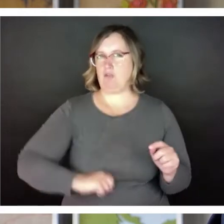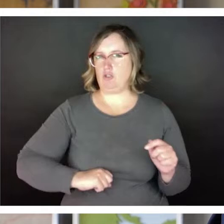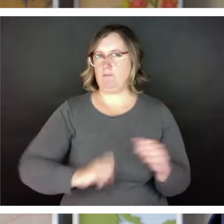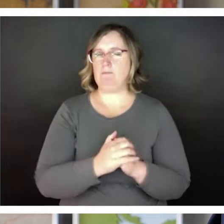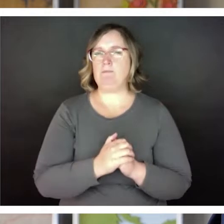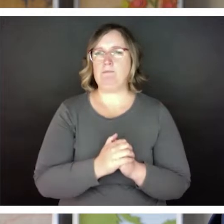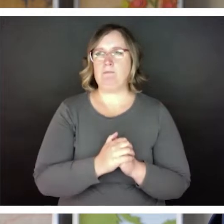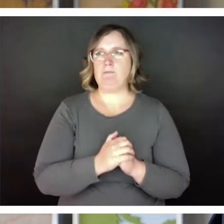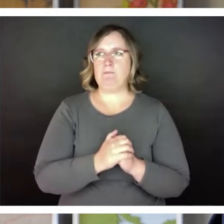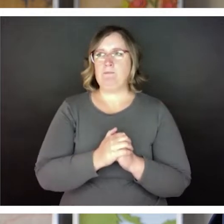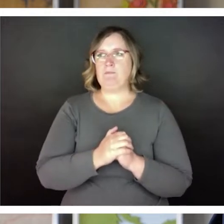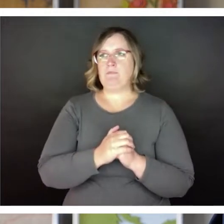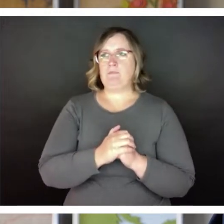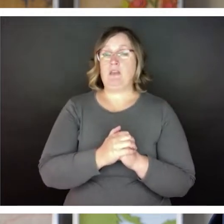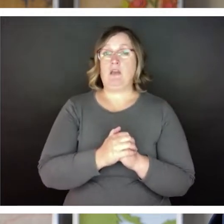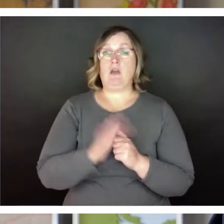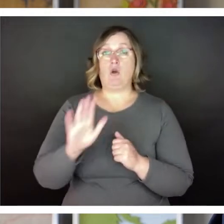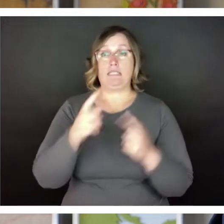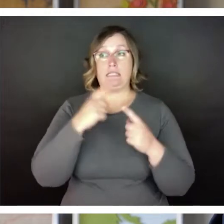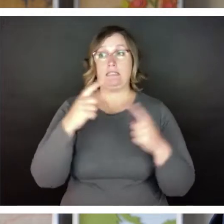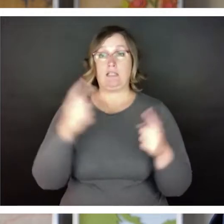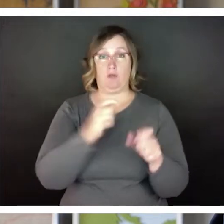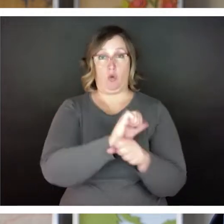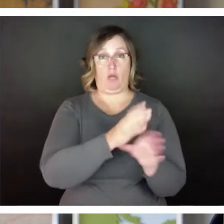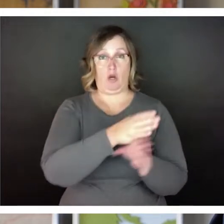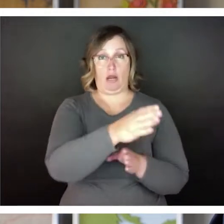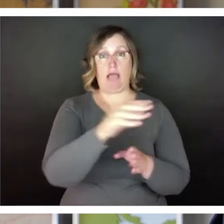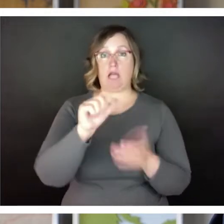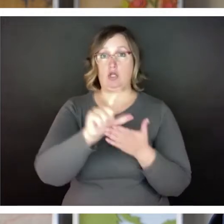Following a successful career as an attorney, Ms. Adams shifted to the world of investments.